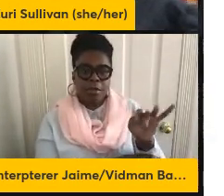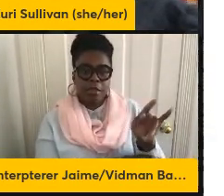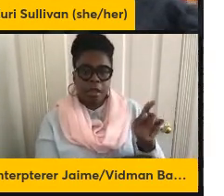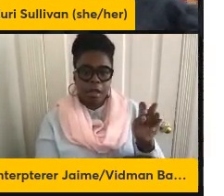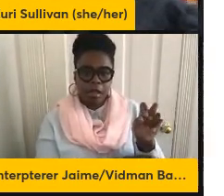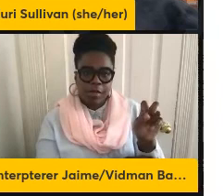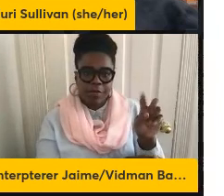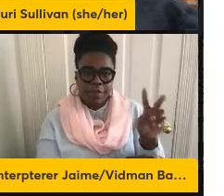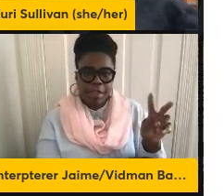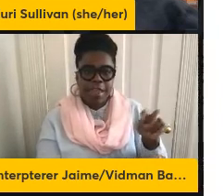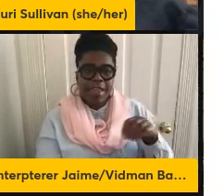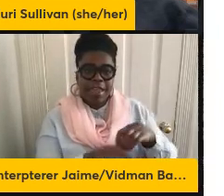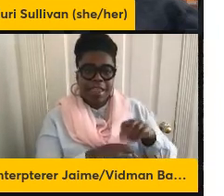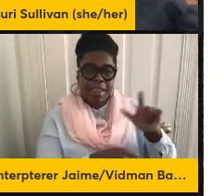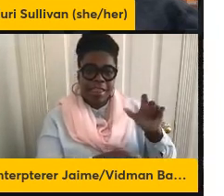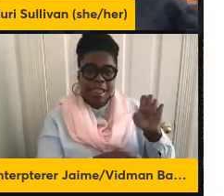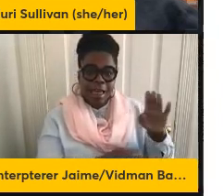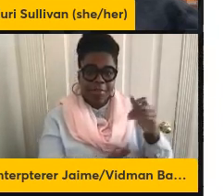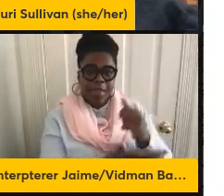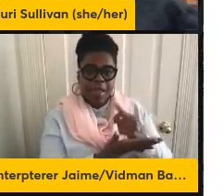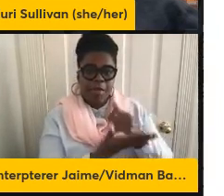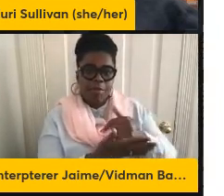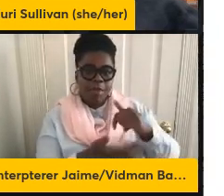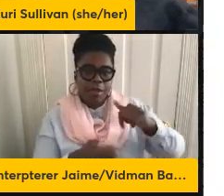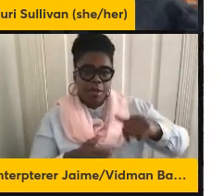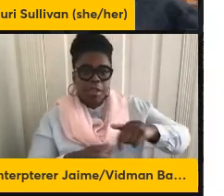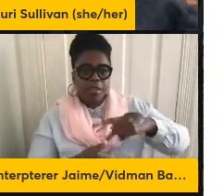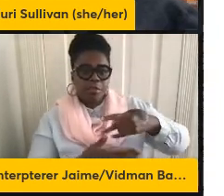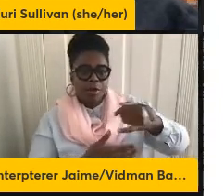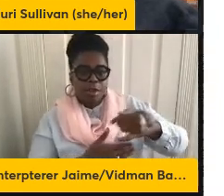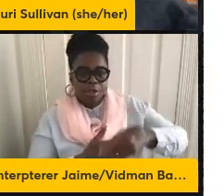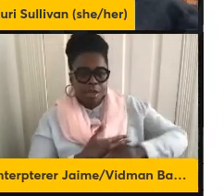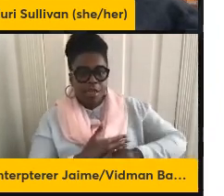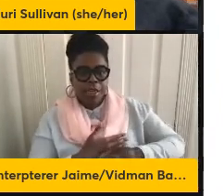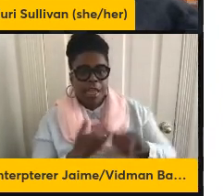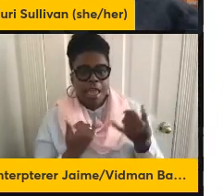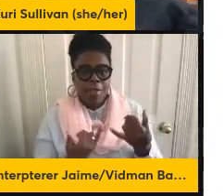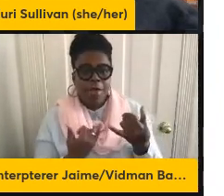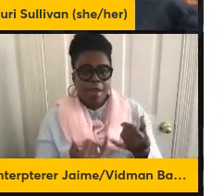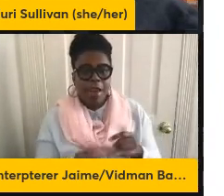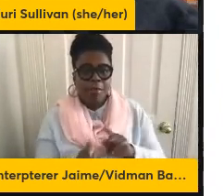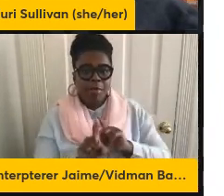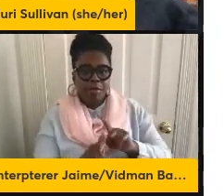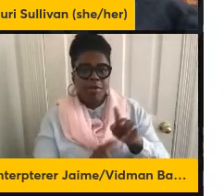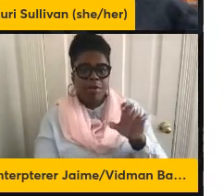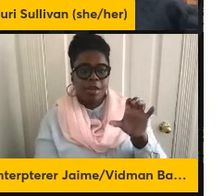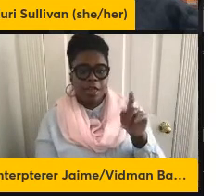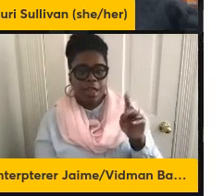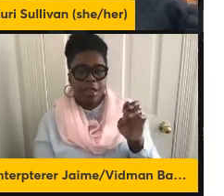the Medzhitov lab that helped me with this project, as well as my current postdoc mentor, Catherine Duloc. And the folks in the